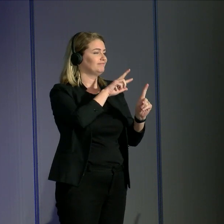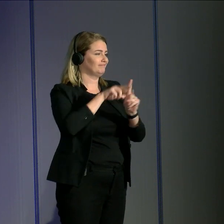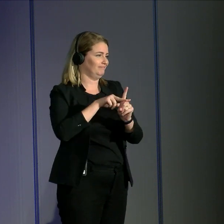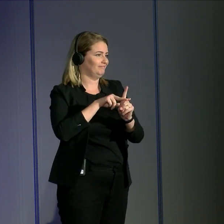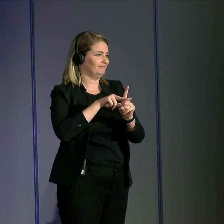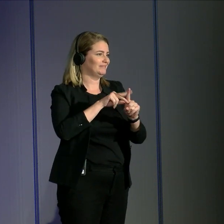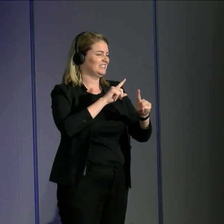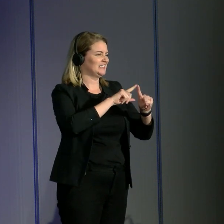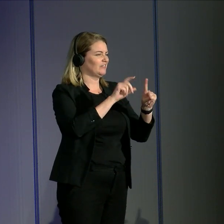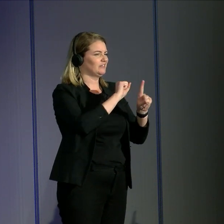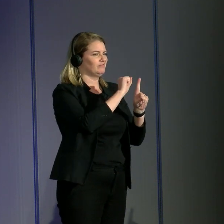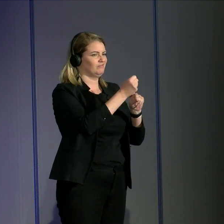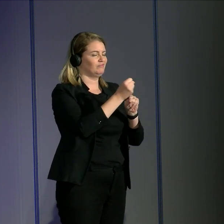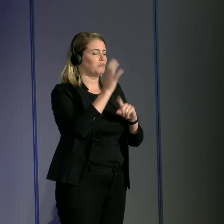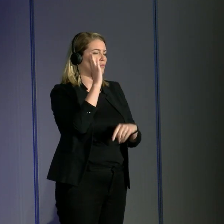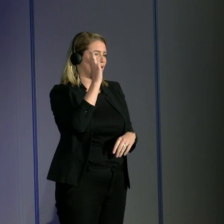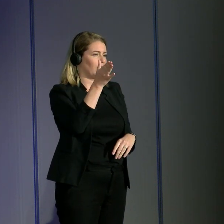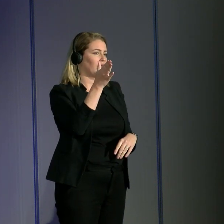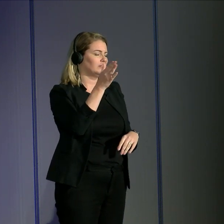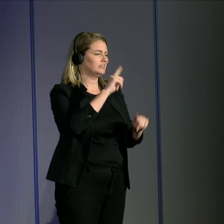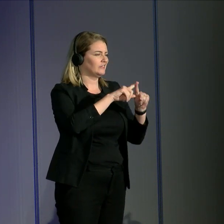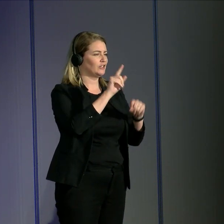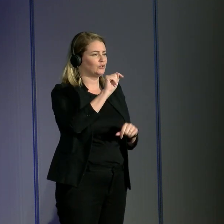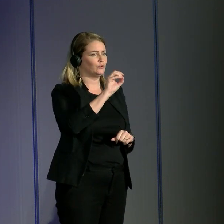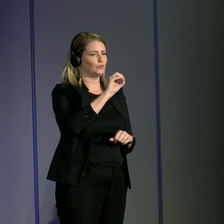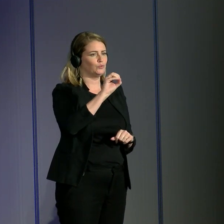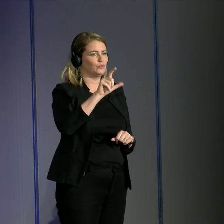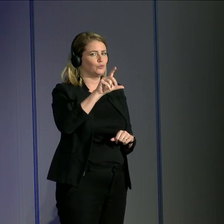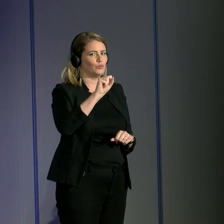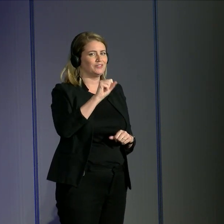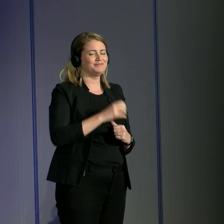different situations with a lot of different tools.